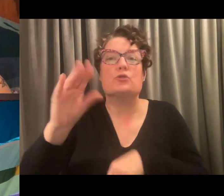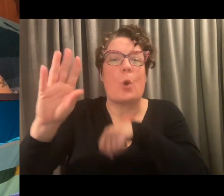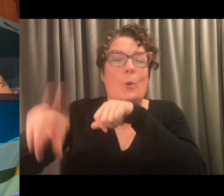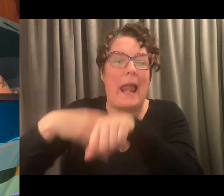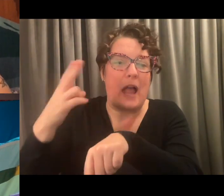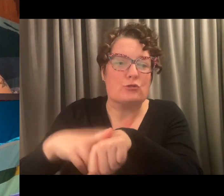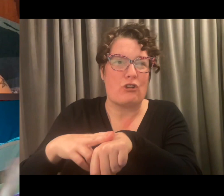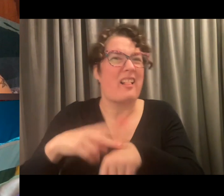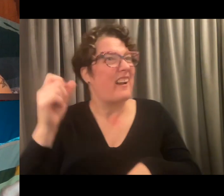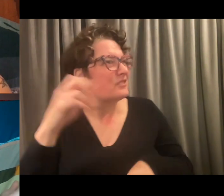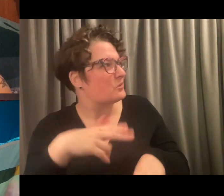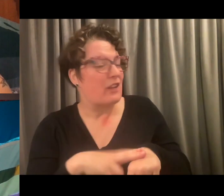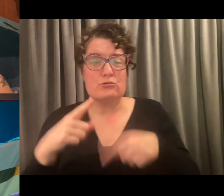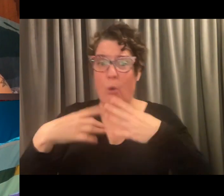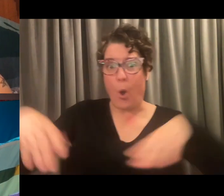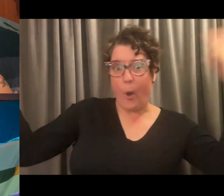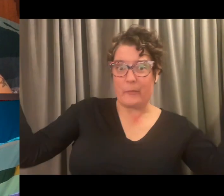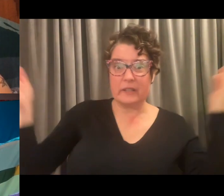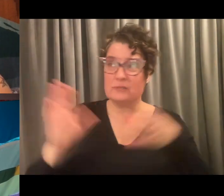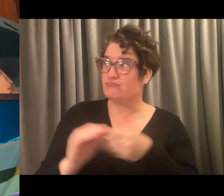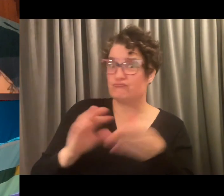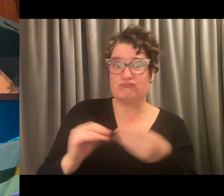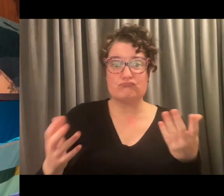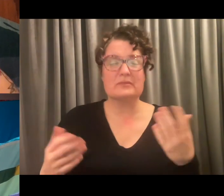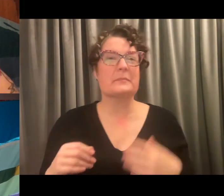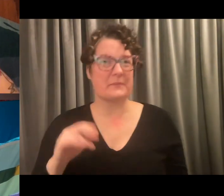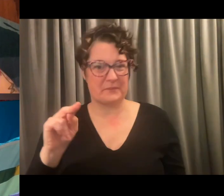Nomy: So, I learned, probably a lot of people that are listening know this, but